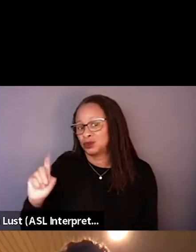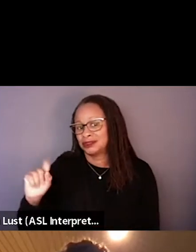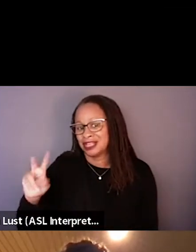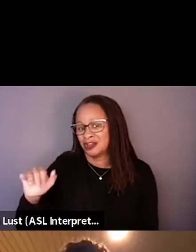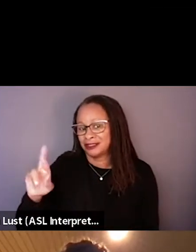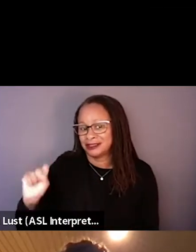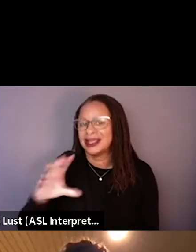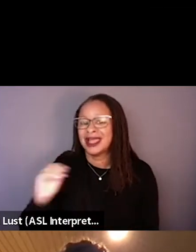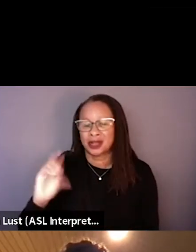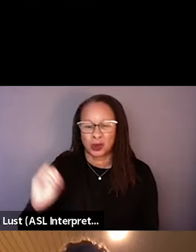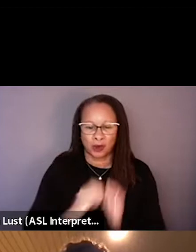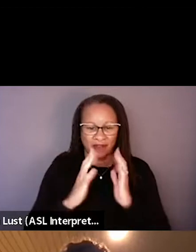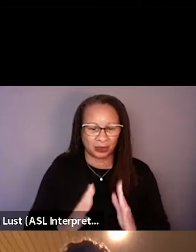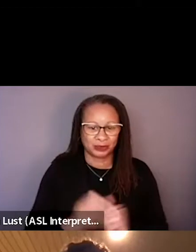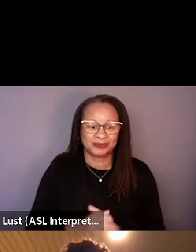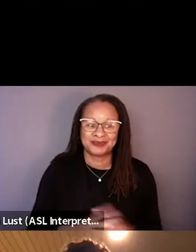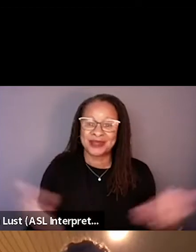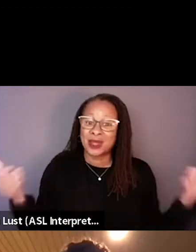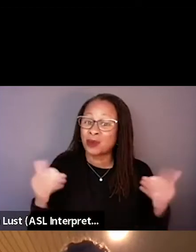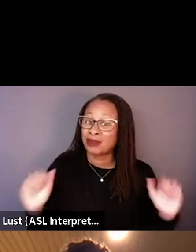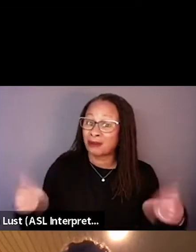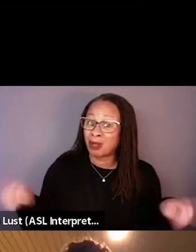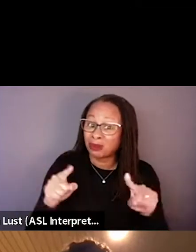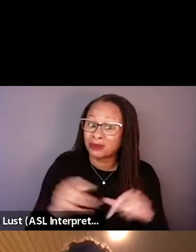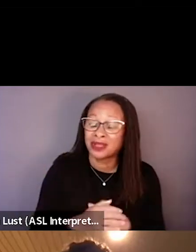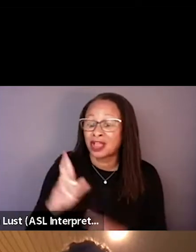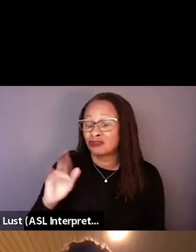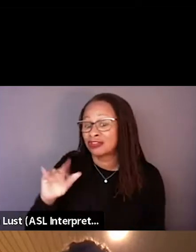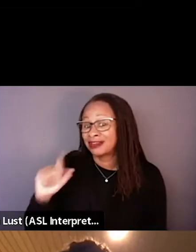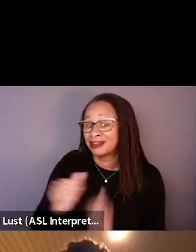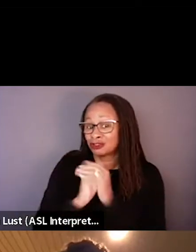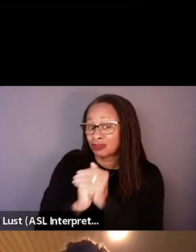Great. Well, welcome everyone. Rita, congratulations, Grace,